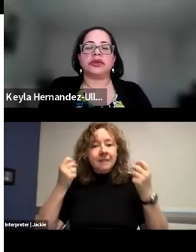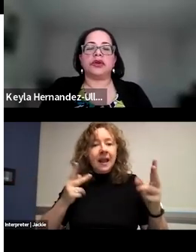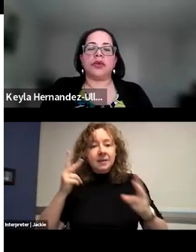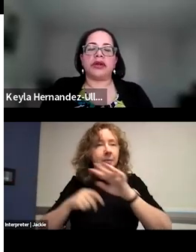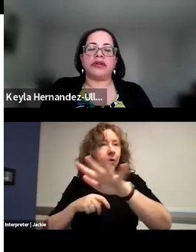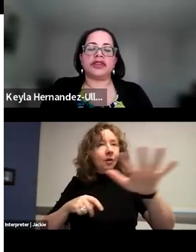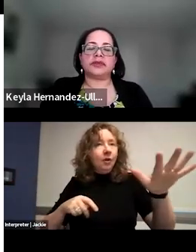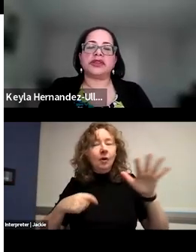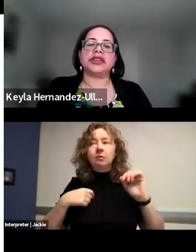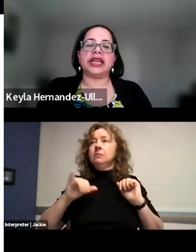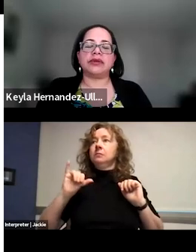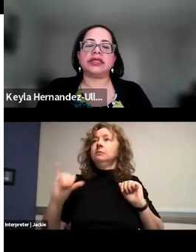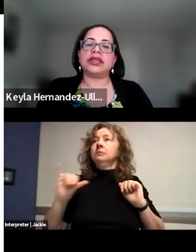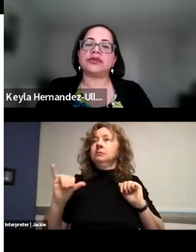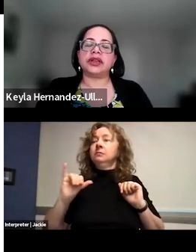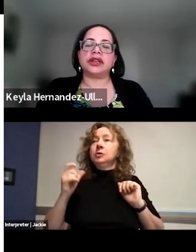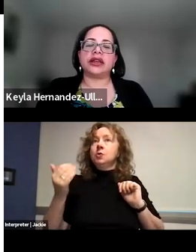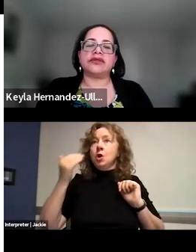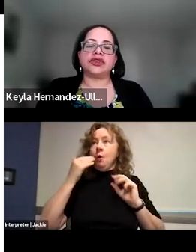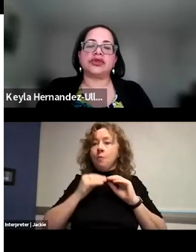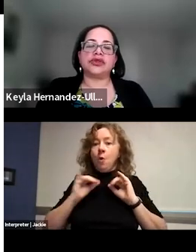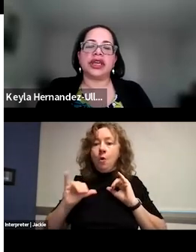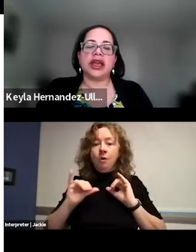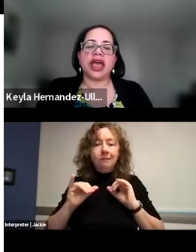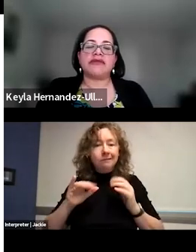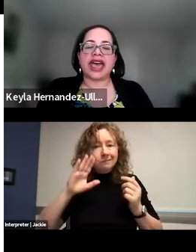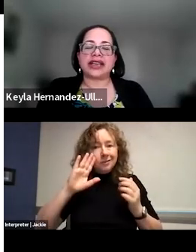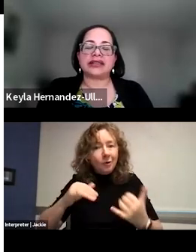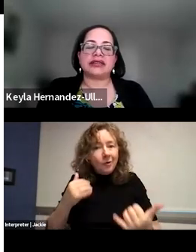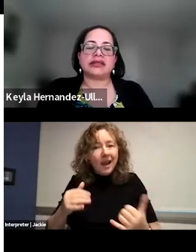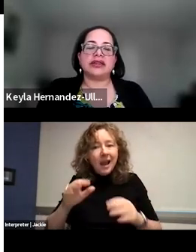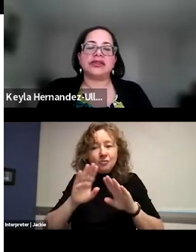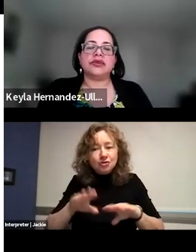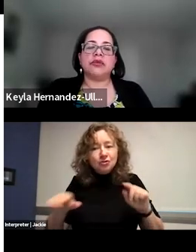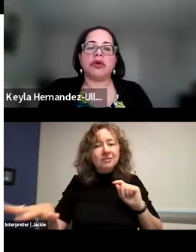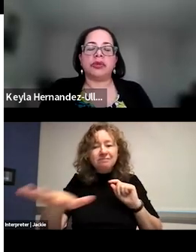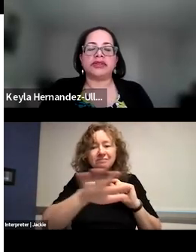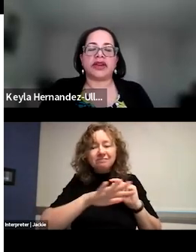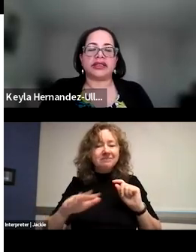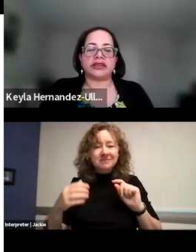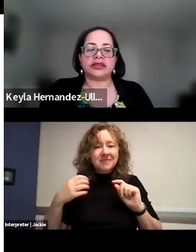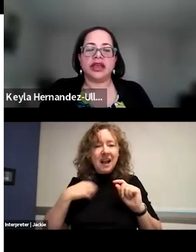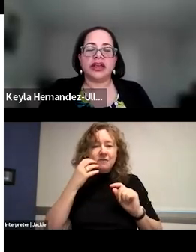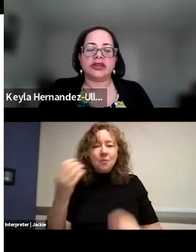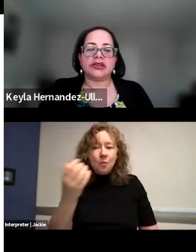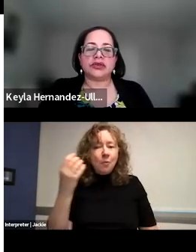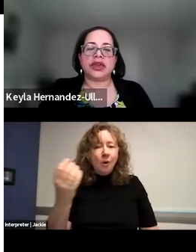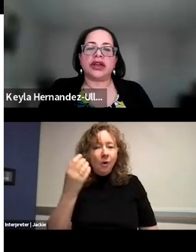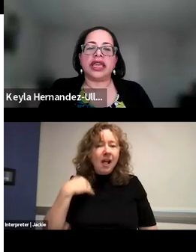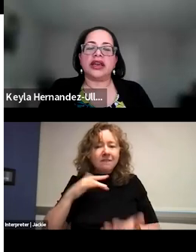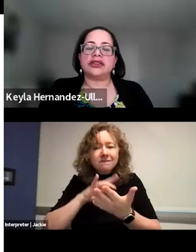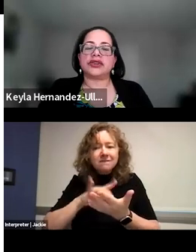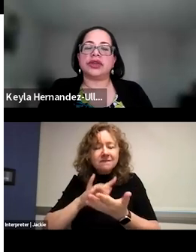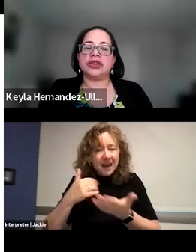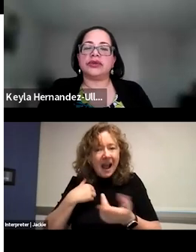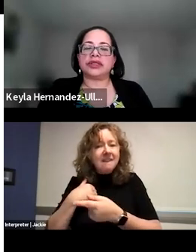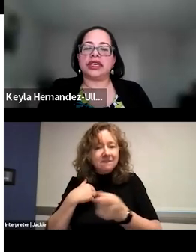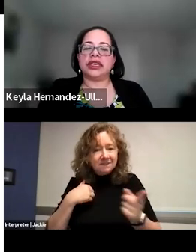Keyla Hernandez-Ulloa: a lot of consumers should be aware of, especially nowadays when a lot of children have access to mobile devices.